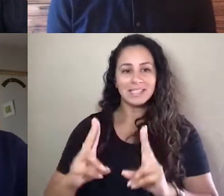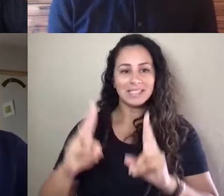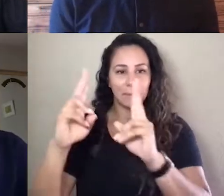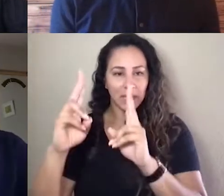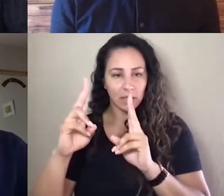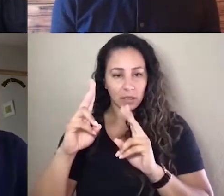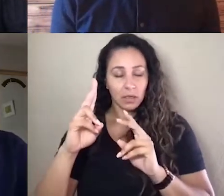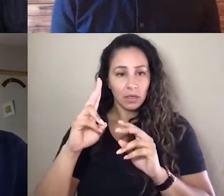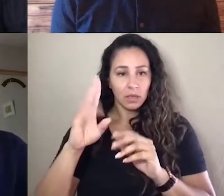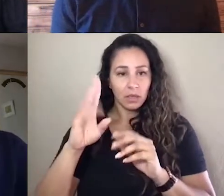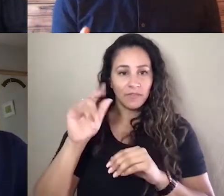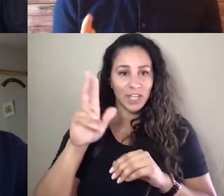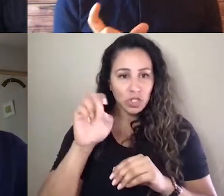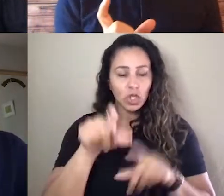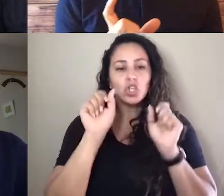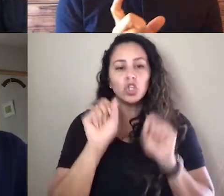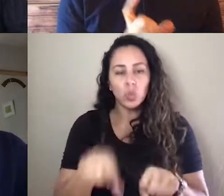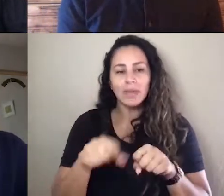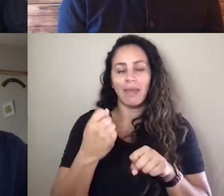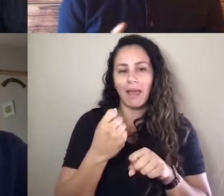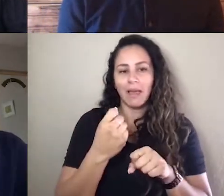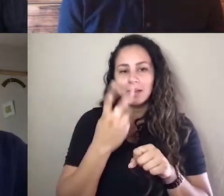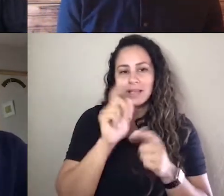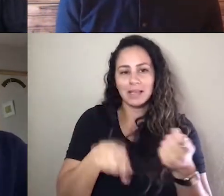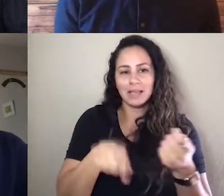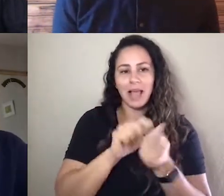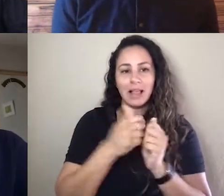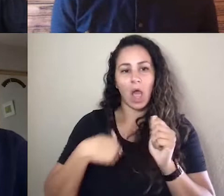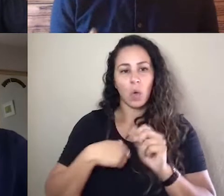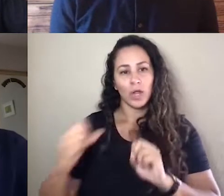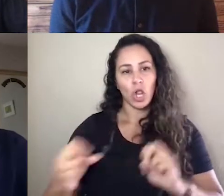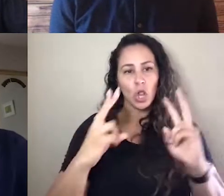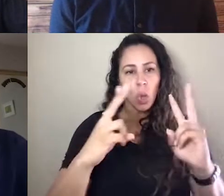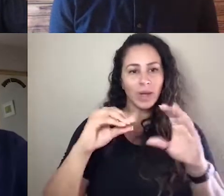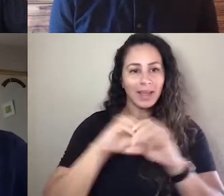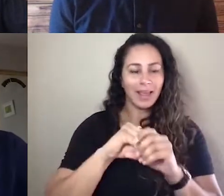THE SNIPPET COPY FEATURE TO LOAD THE ATTRIBUTE IN THE IMAGE.